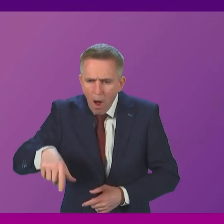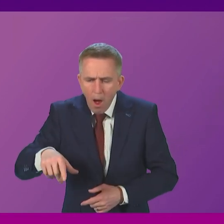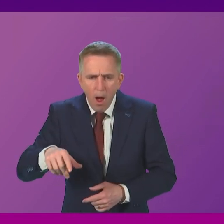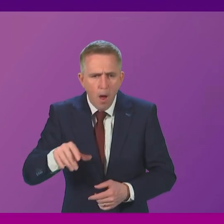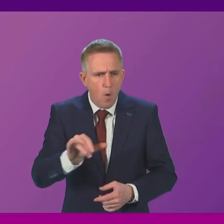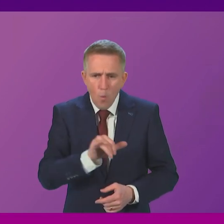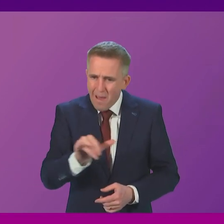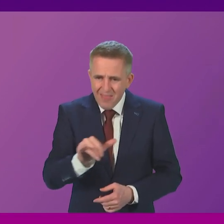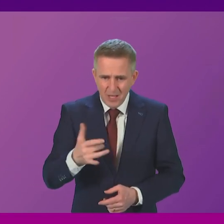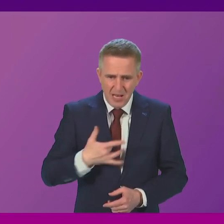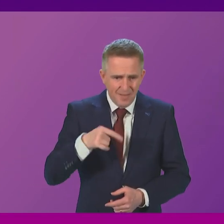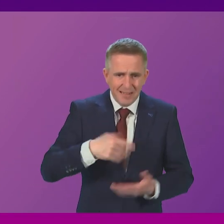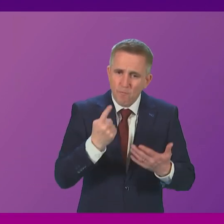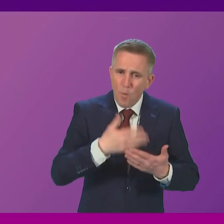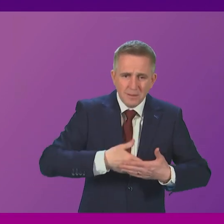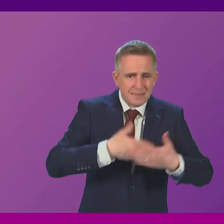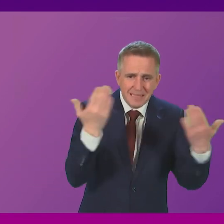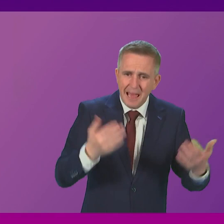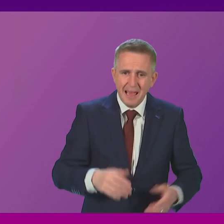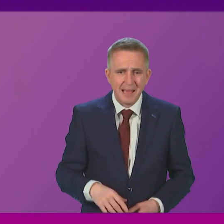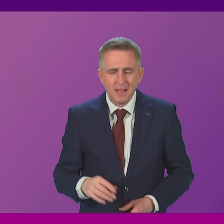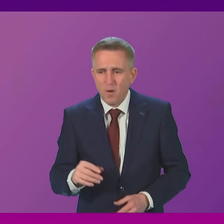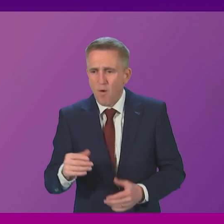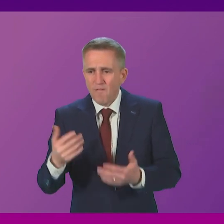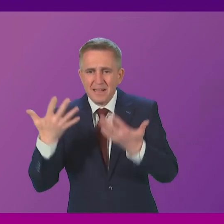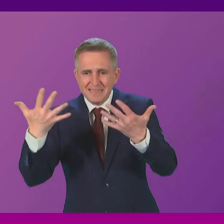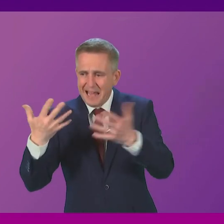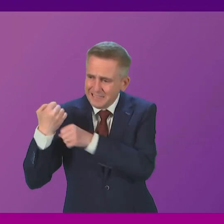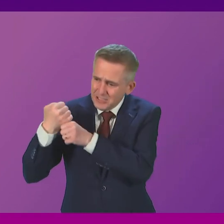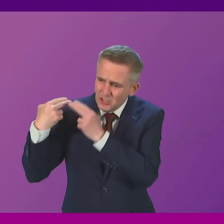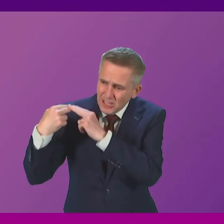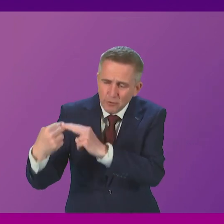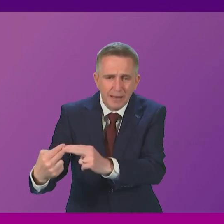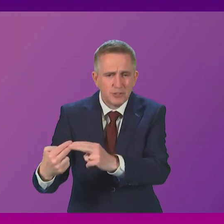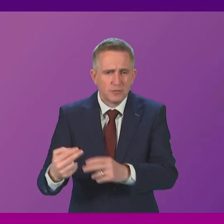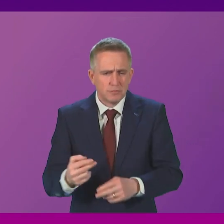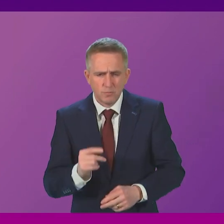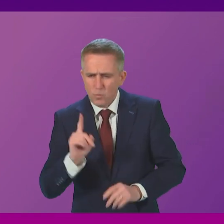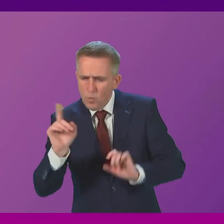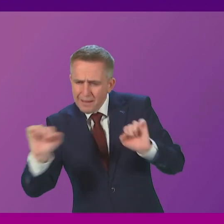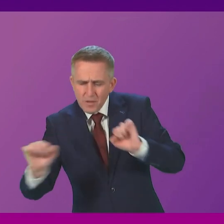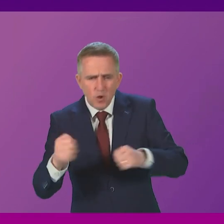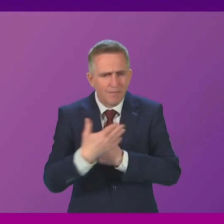your home for a day or for 10 generations, no matter your ethnicity, no matter your gender,